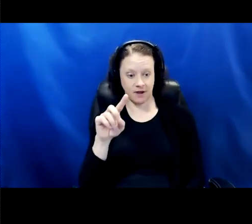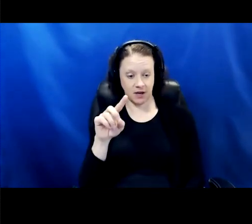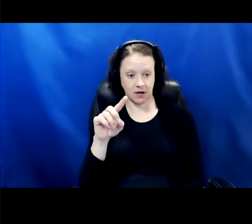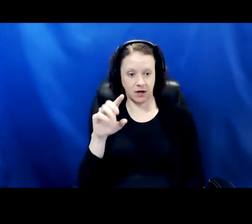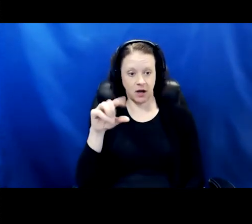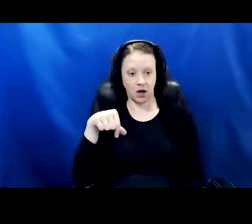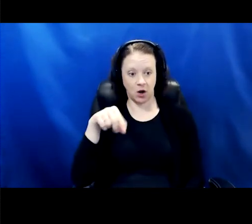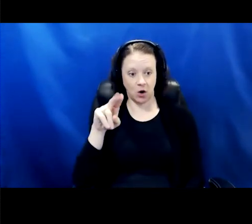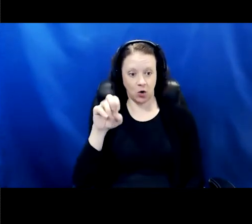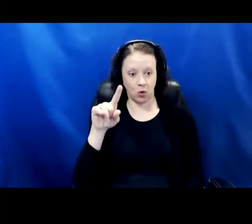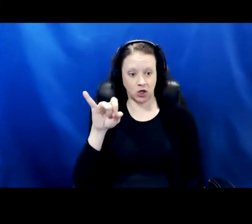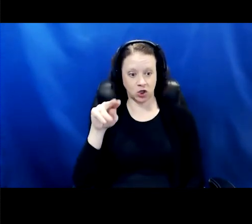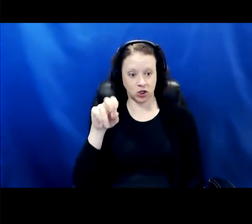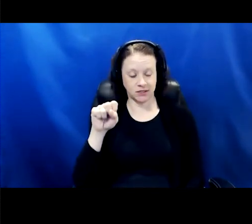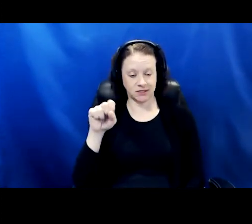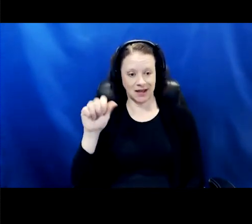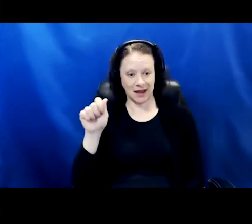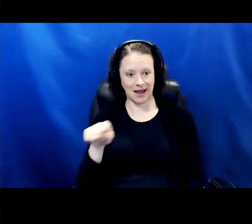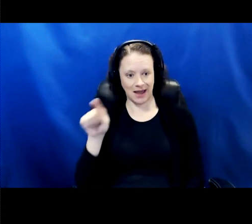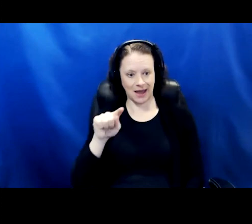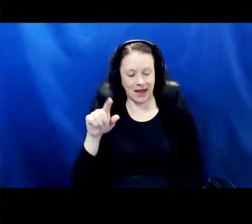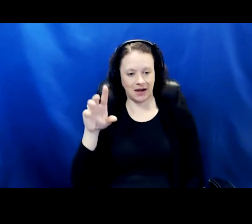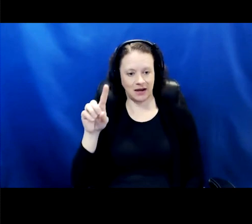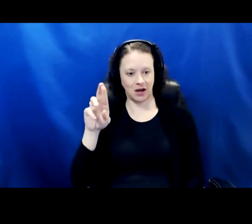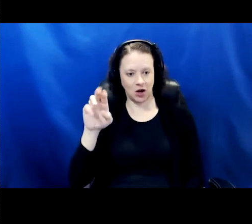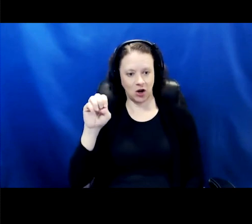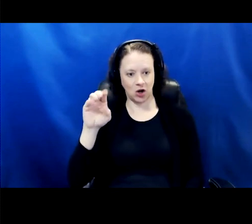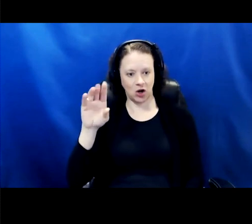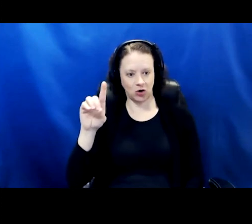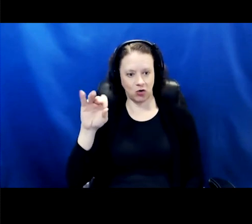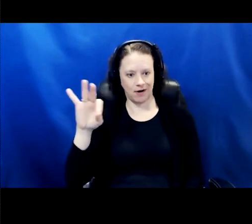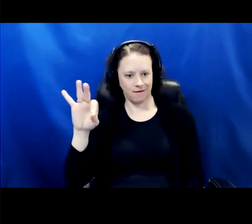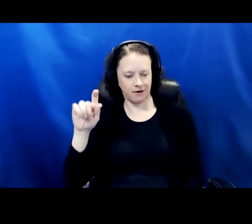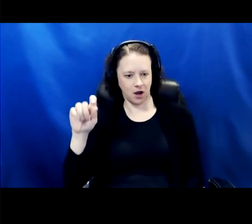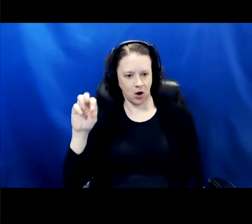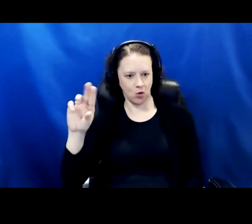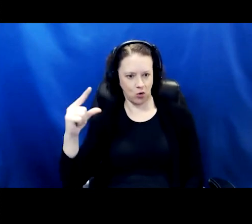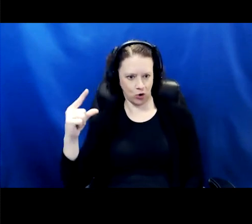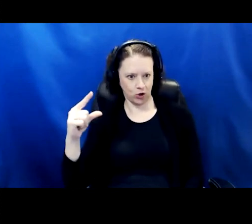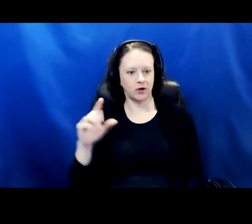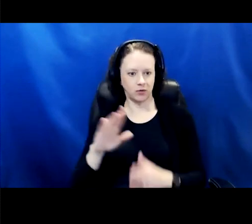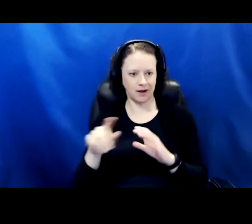That's C O V I D Questions all together, one word at DREDF, D R E D F dot O R G.